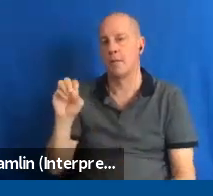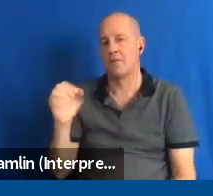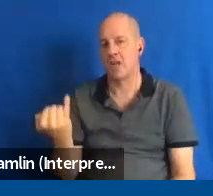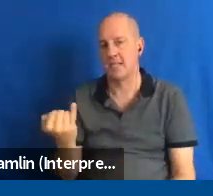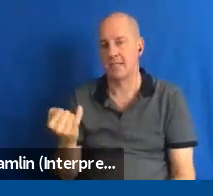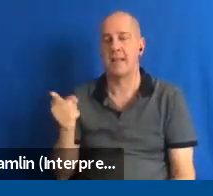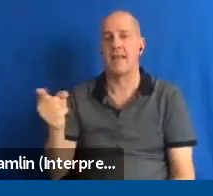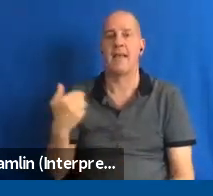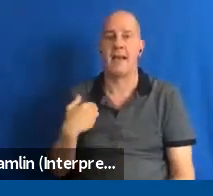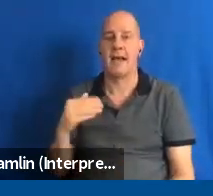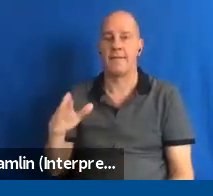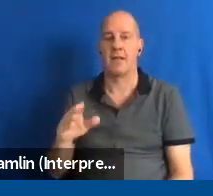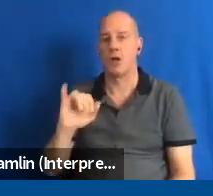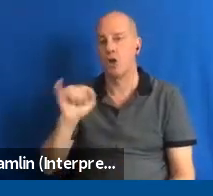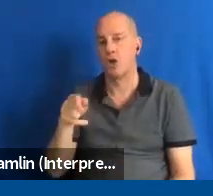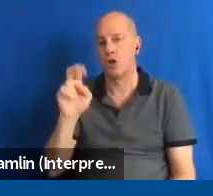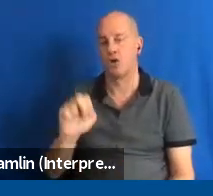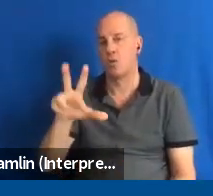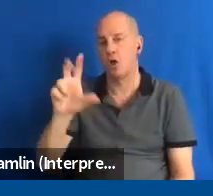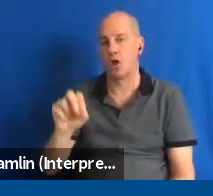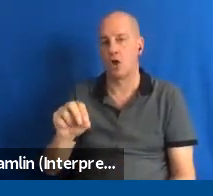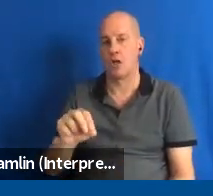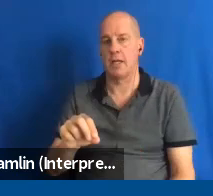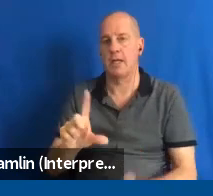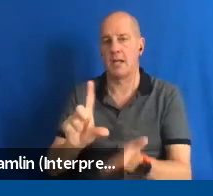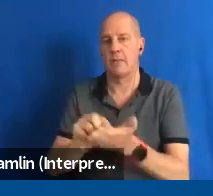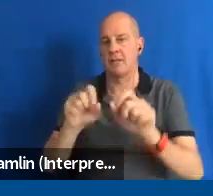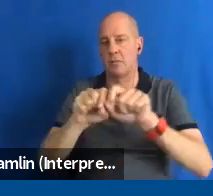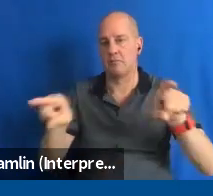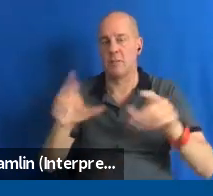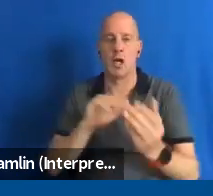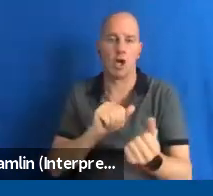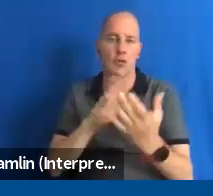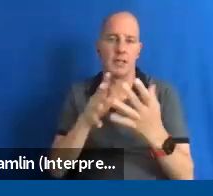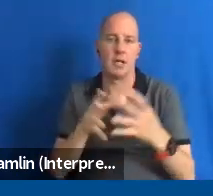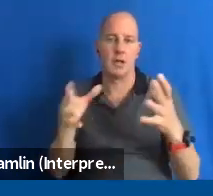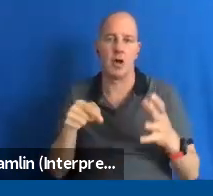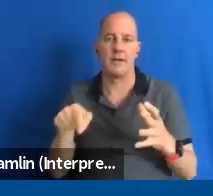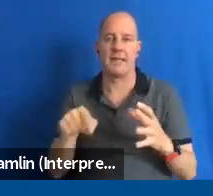their June 30 press release saying addressing a lot of these cards that people are sharing